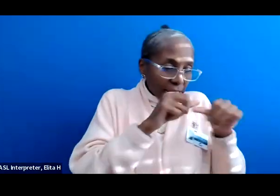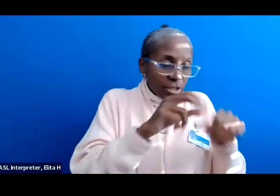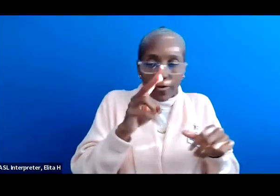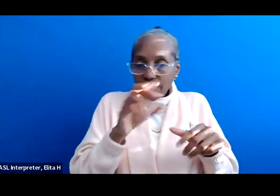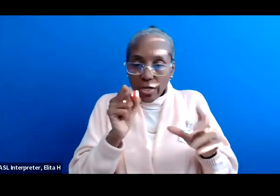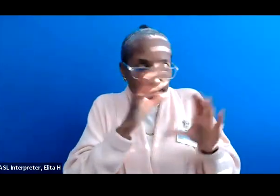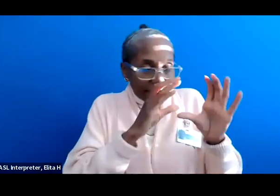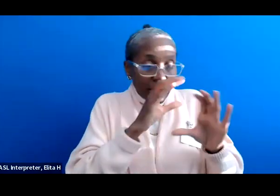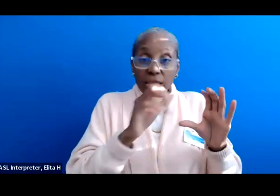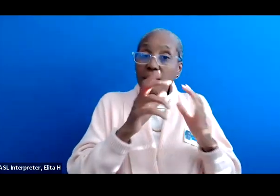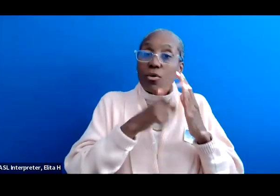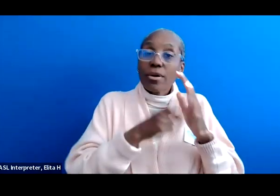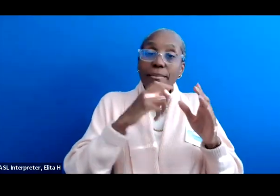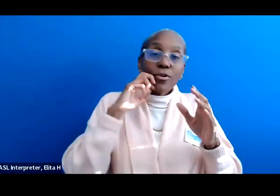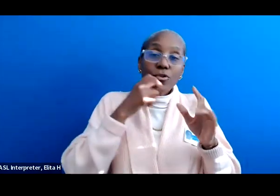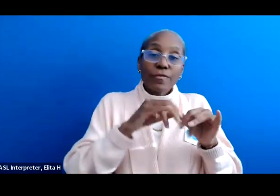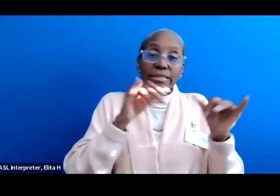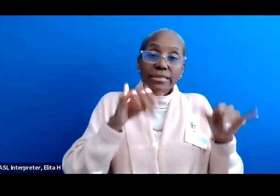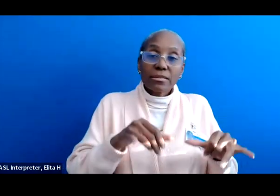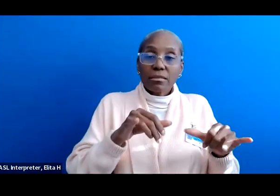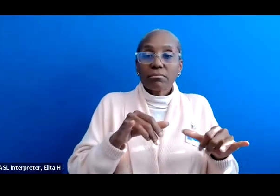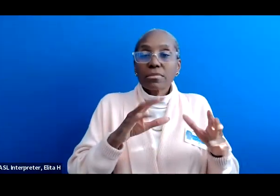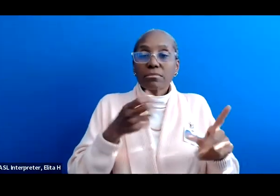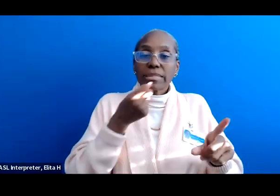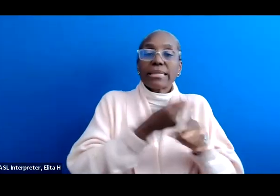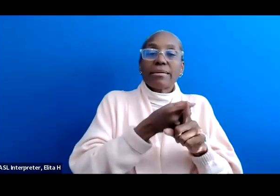That autonomic nervous system has been more affected in some people and